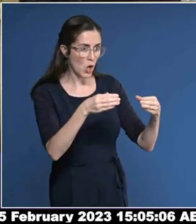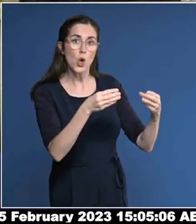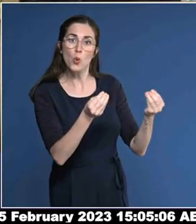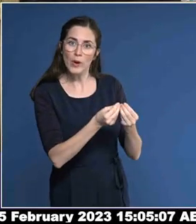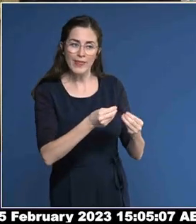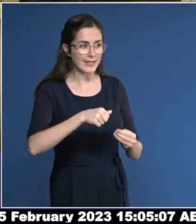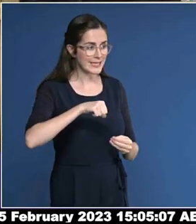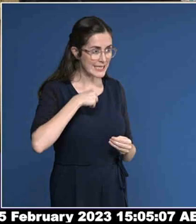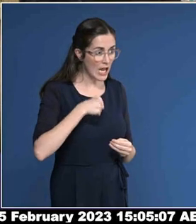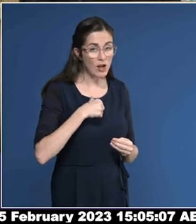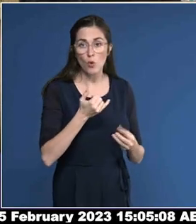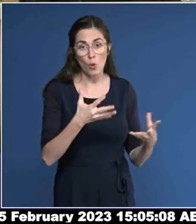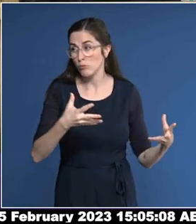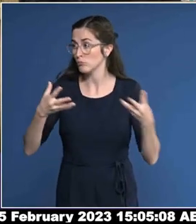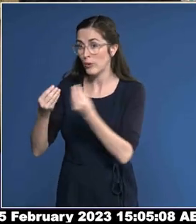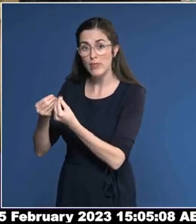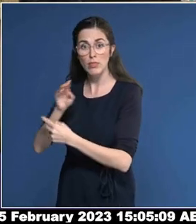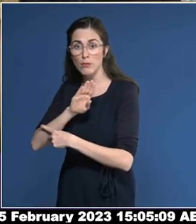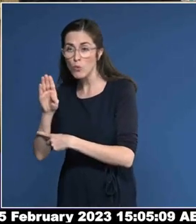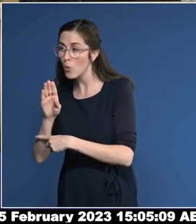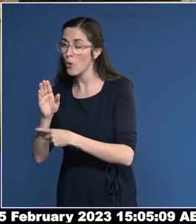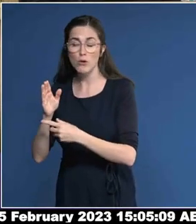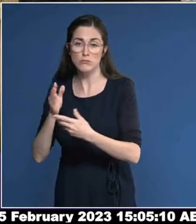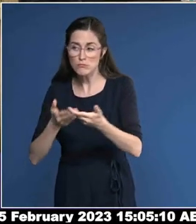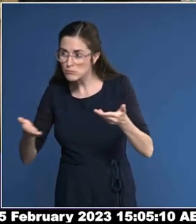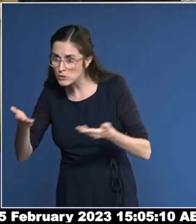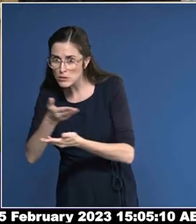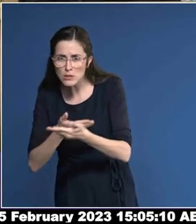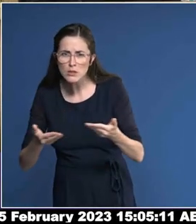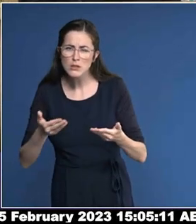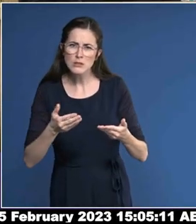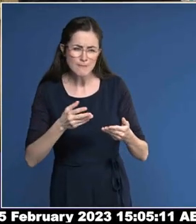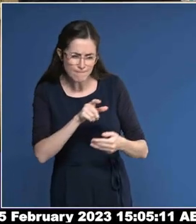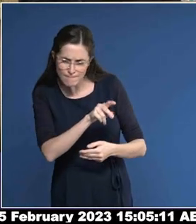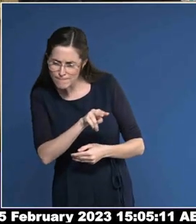potentially maybe repeats of particular behaviours that put people at risk.